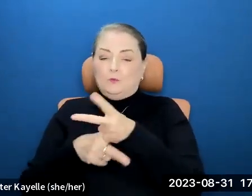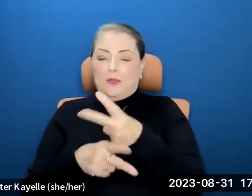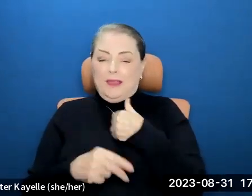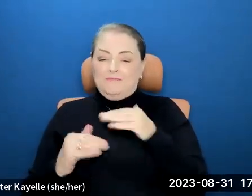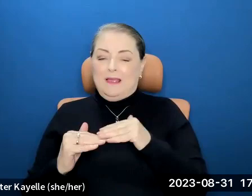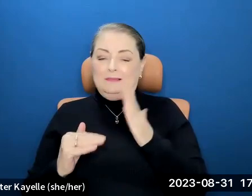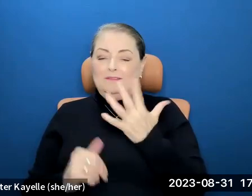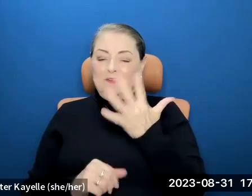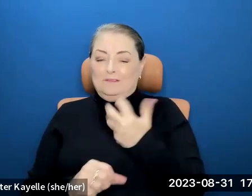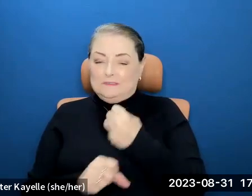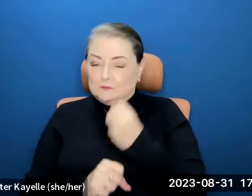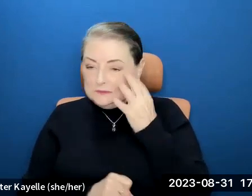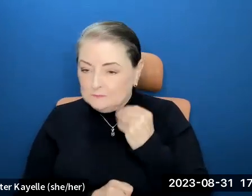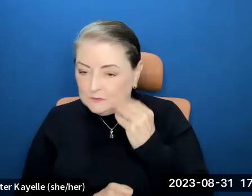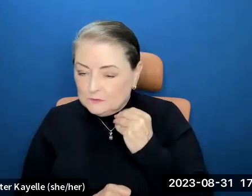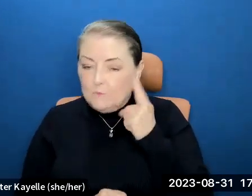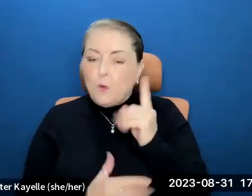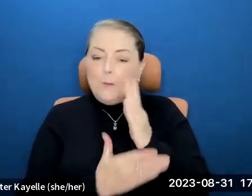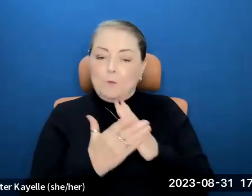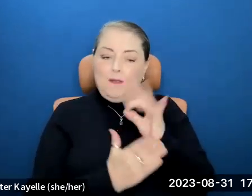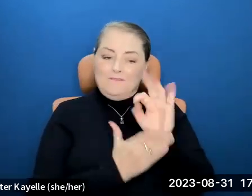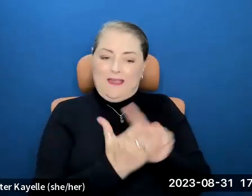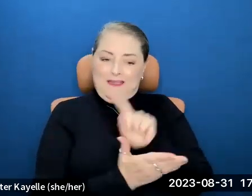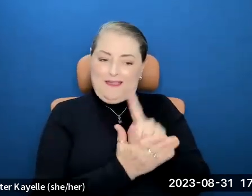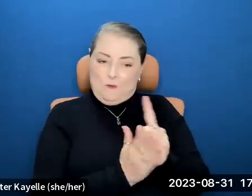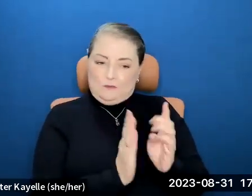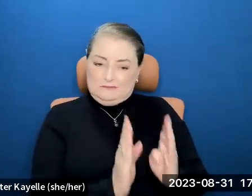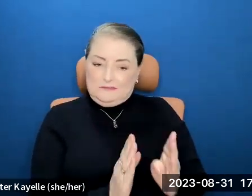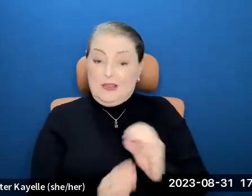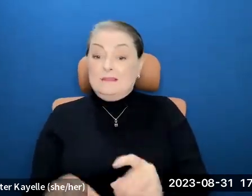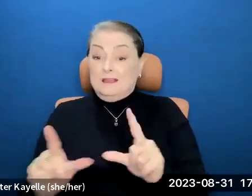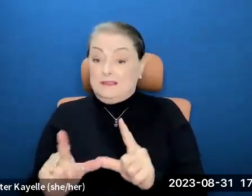five years of experience for a portion of the hours and licensees and applicants reported